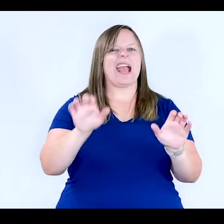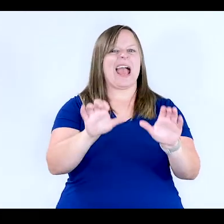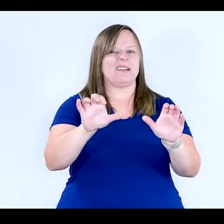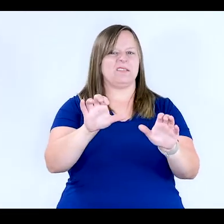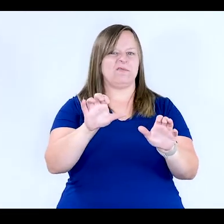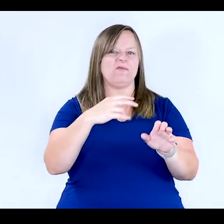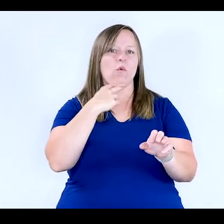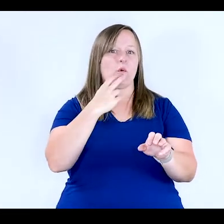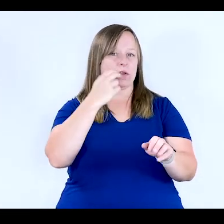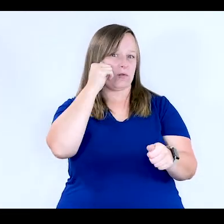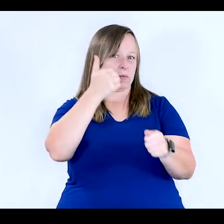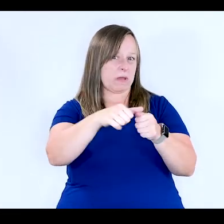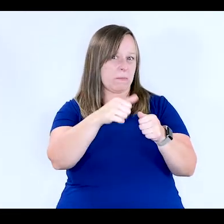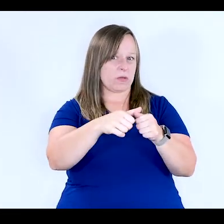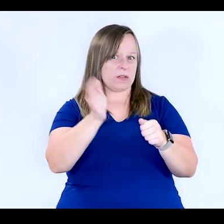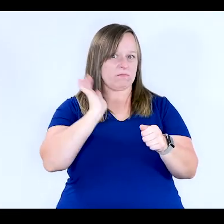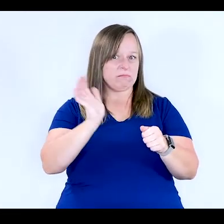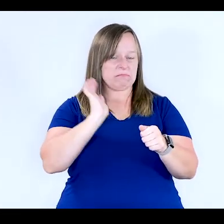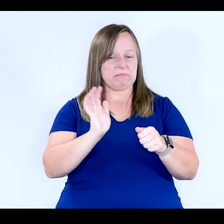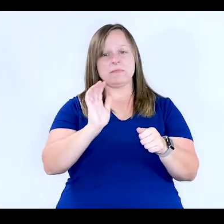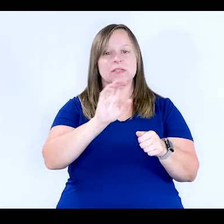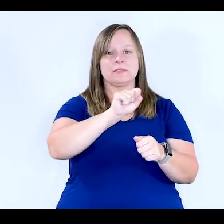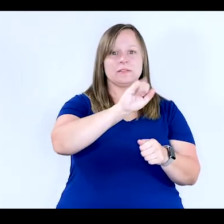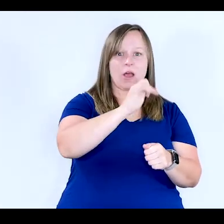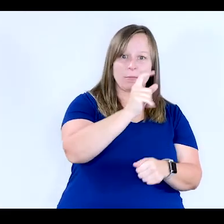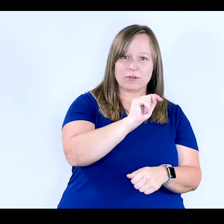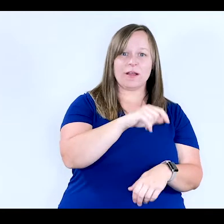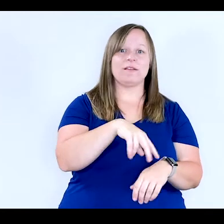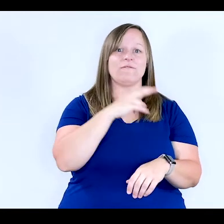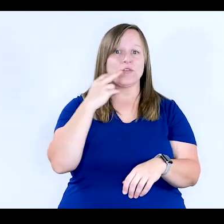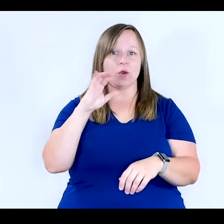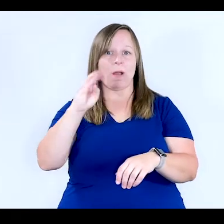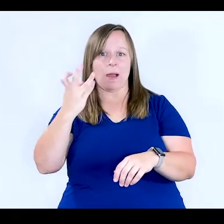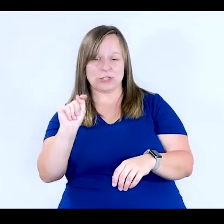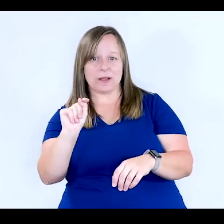voice. Some of you may remember this as subject-verb-object.